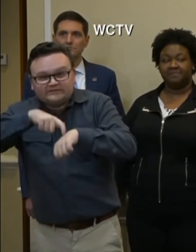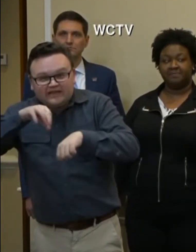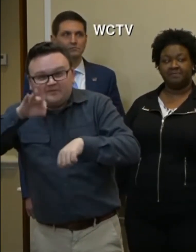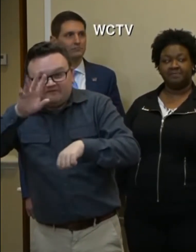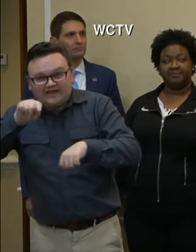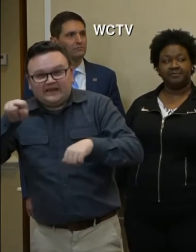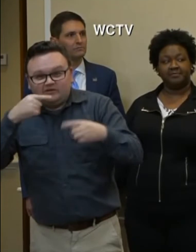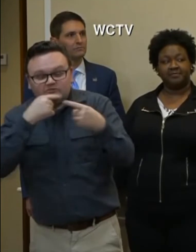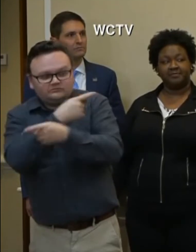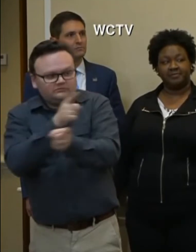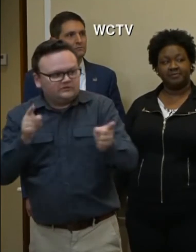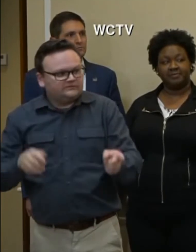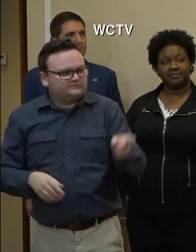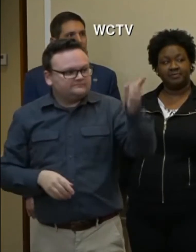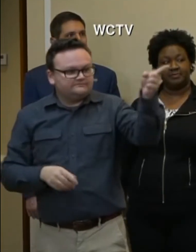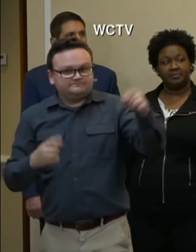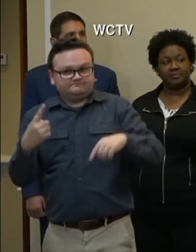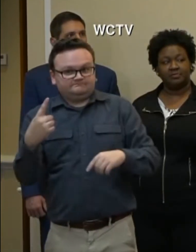sure yes